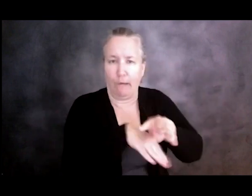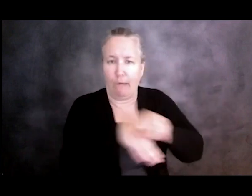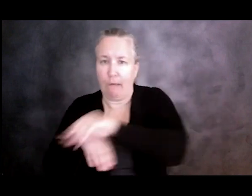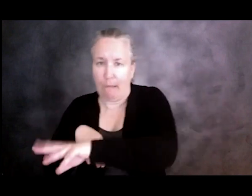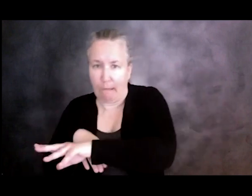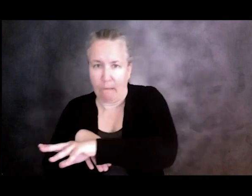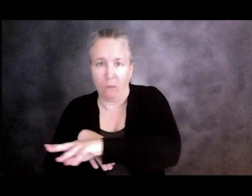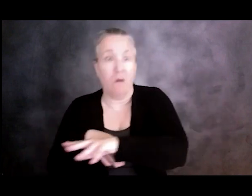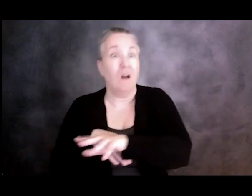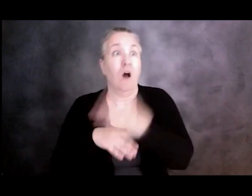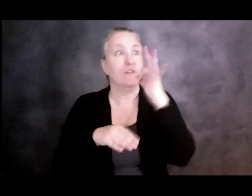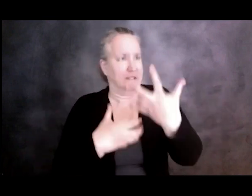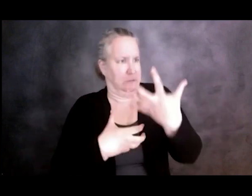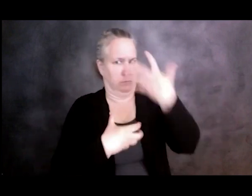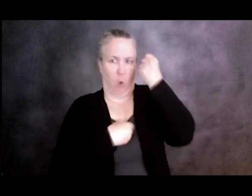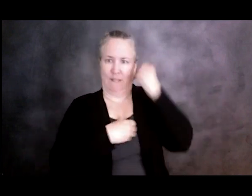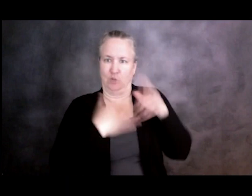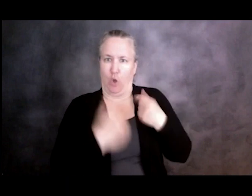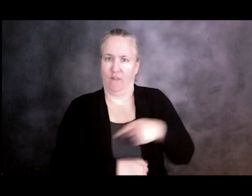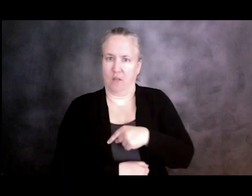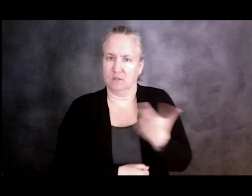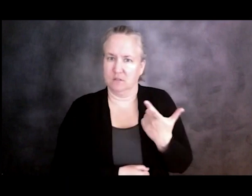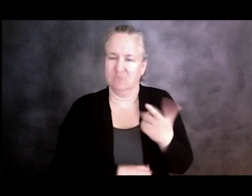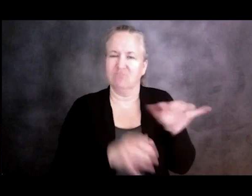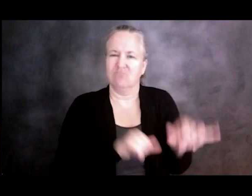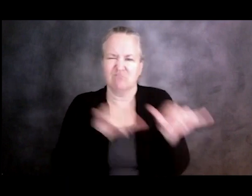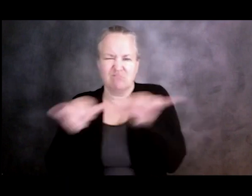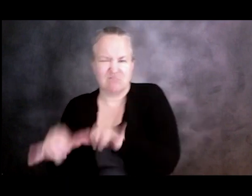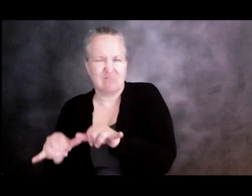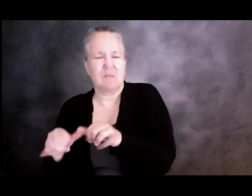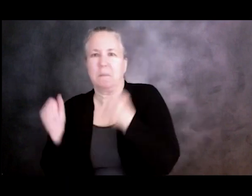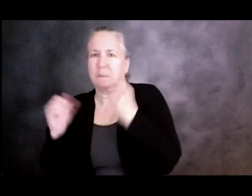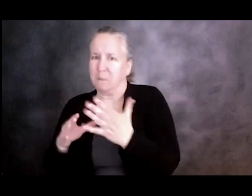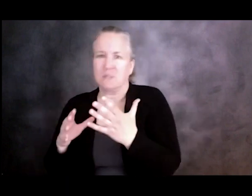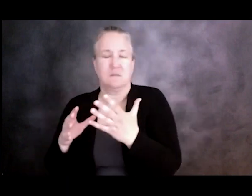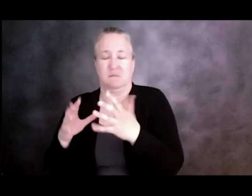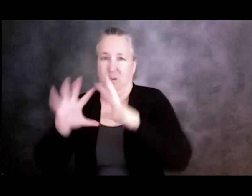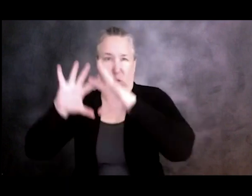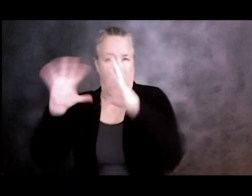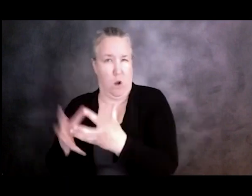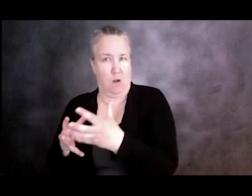been colonized by the French, just as most of the world has been mentally colonized by Americans. This is what imperial power means.